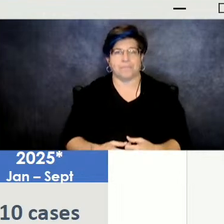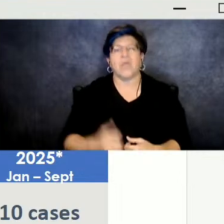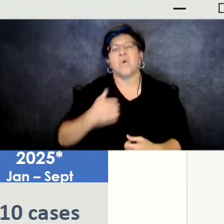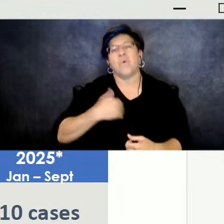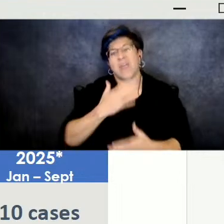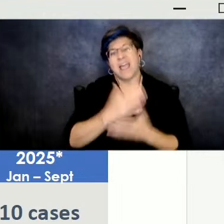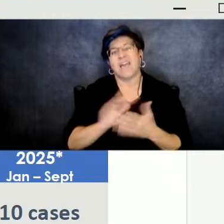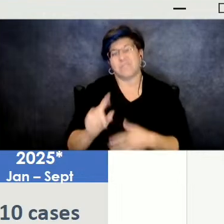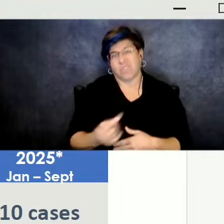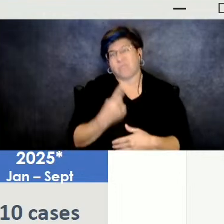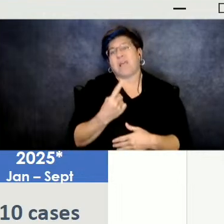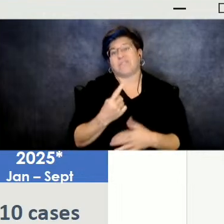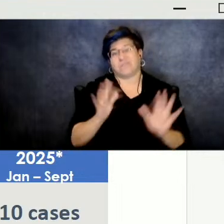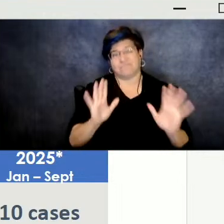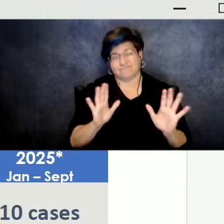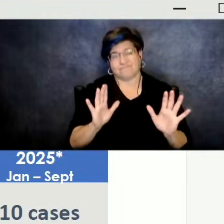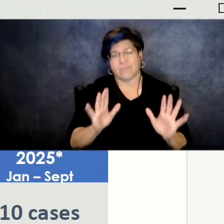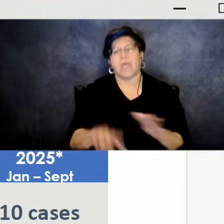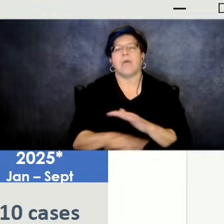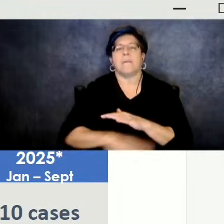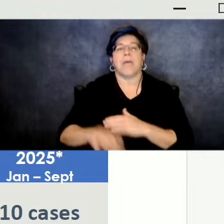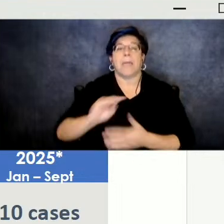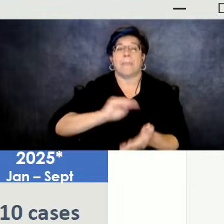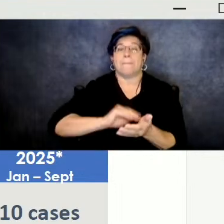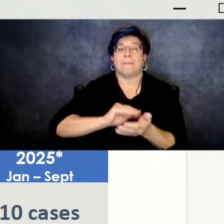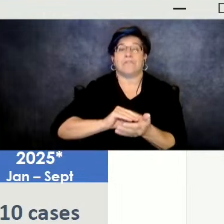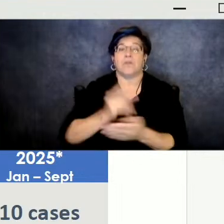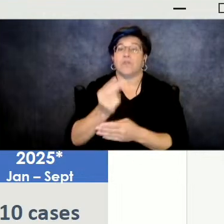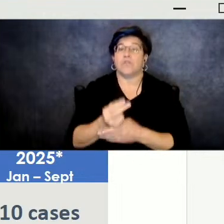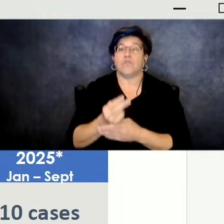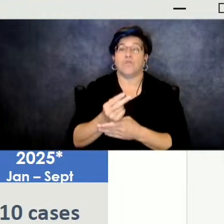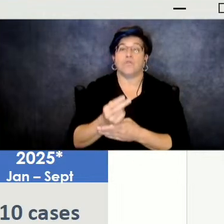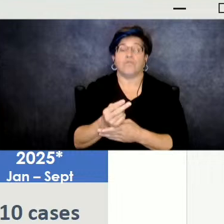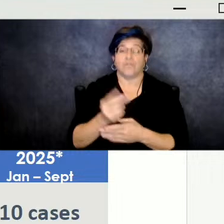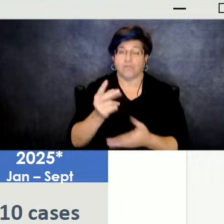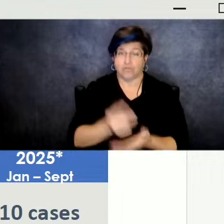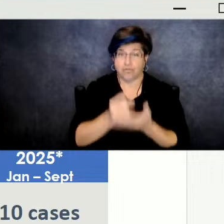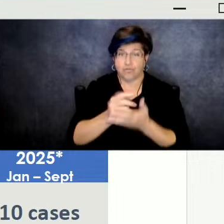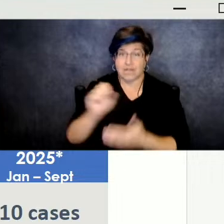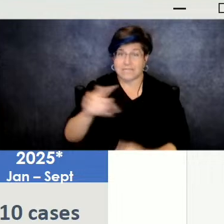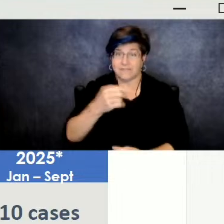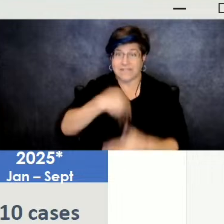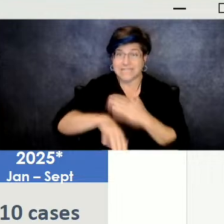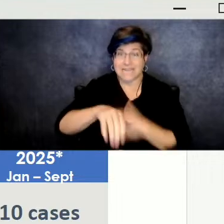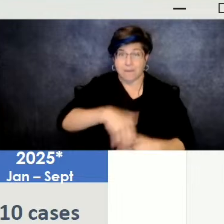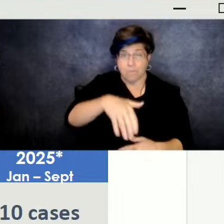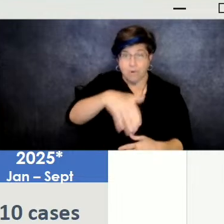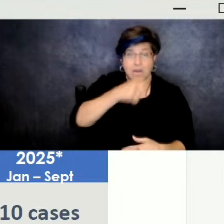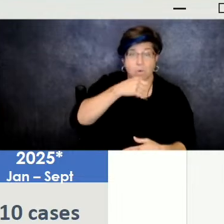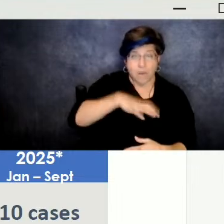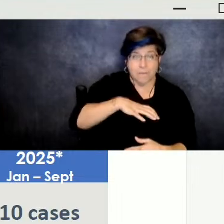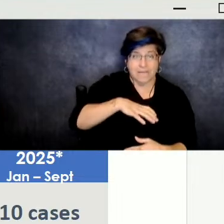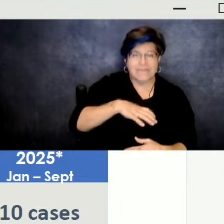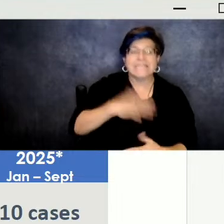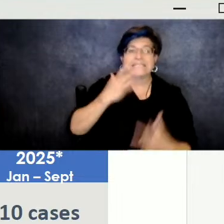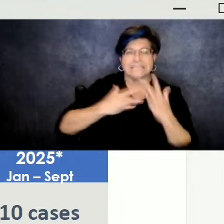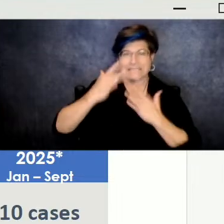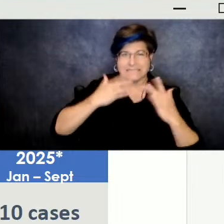THEY'VE DONE. WE HAVE SOME THREATS THOUGH. I MEAN ESSENTIALLY THE MEDICINE